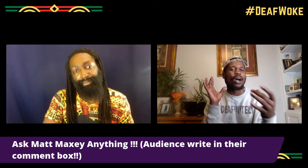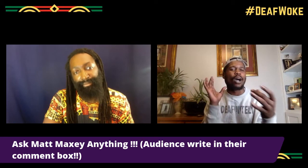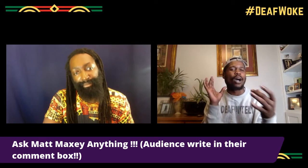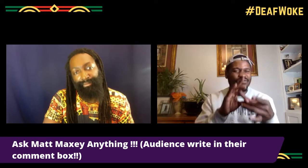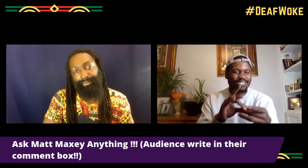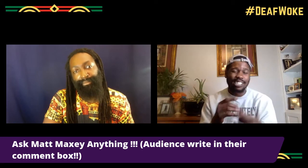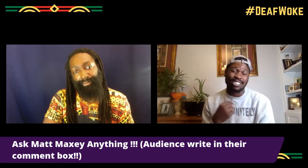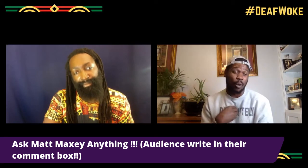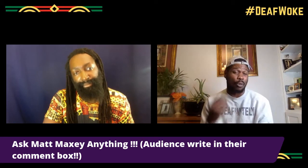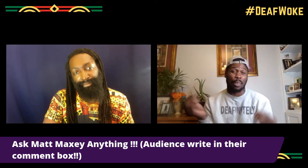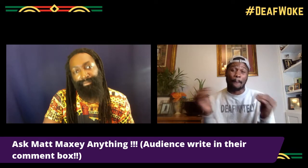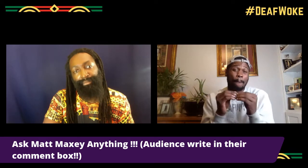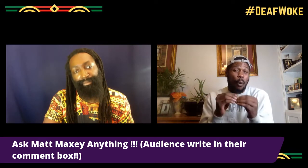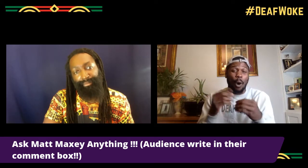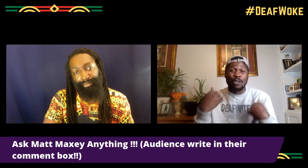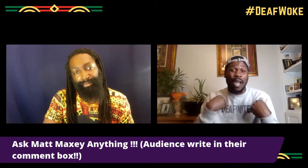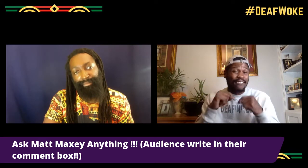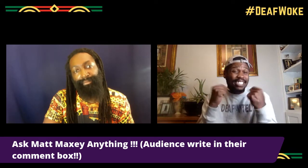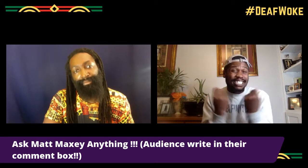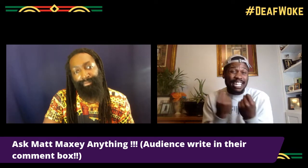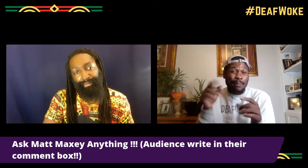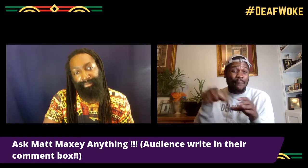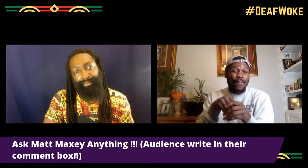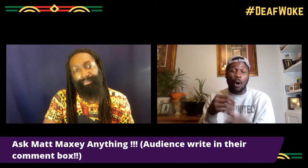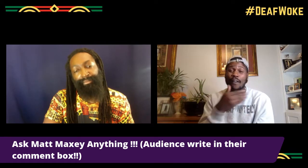And then, you know, you'll find yourself connecting with the right people.